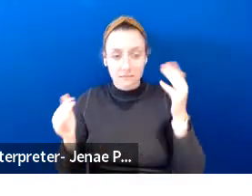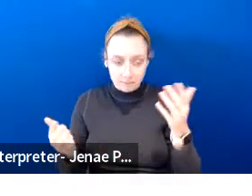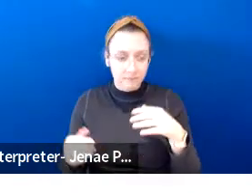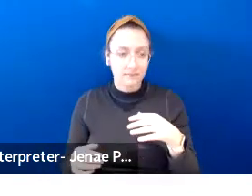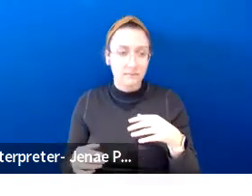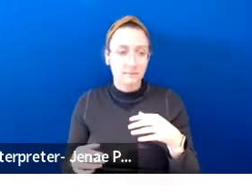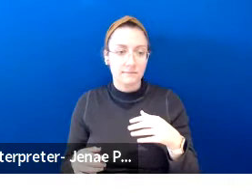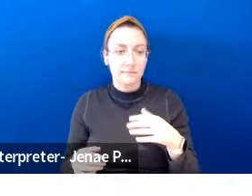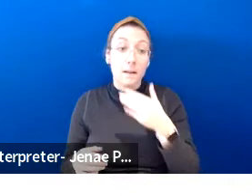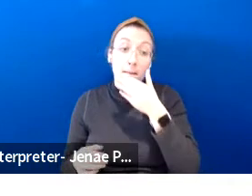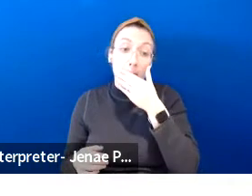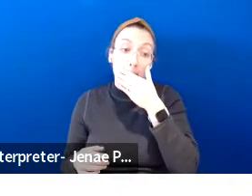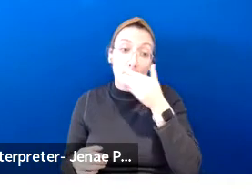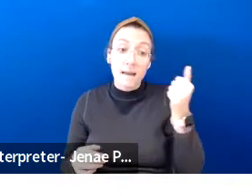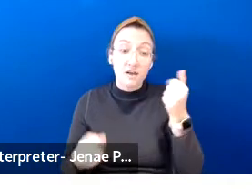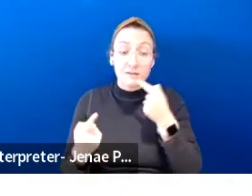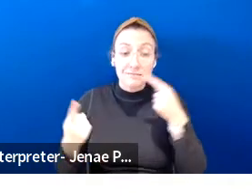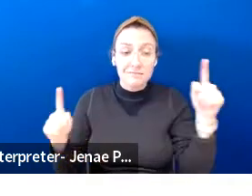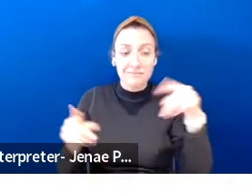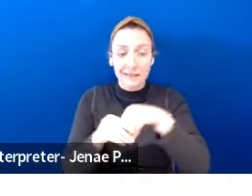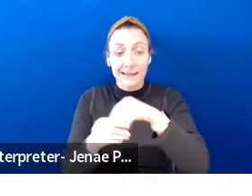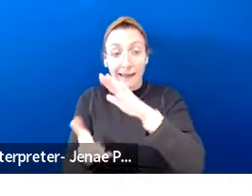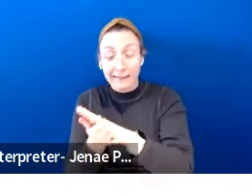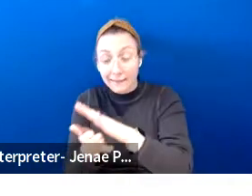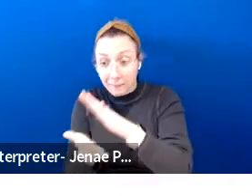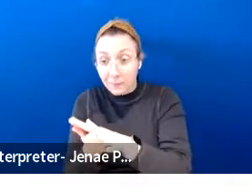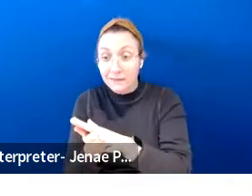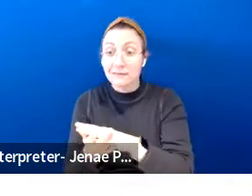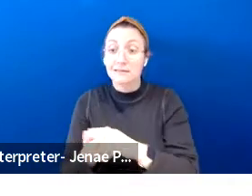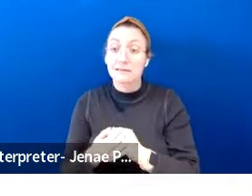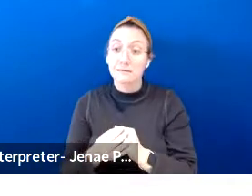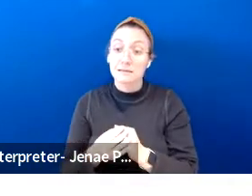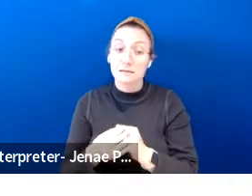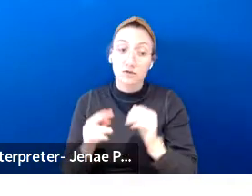better outcomes in academics, research.